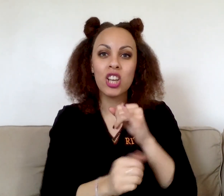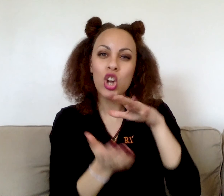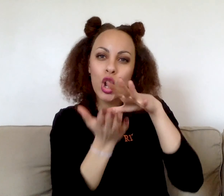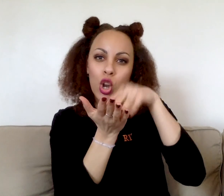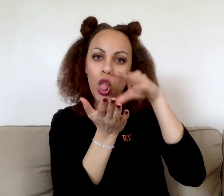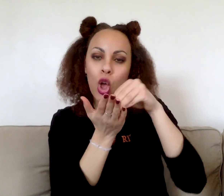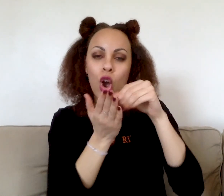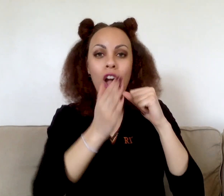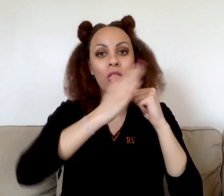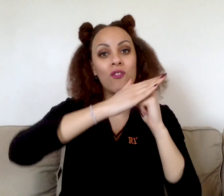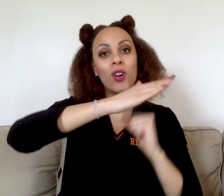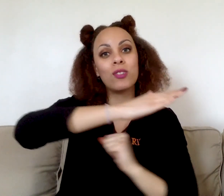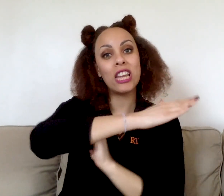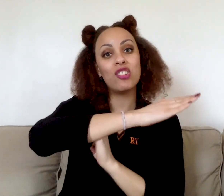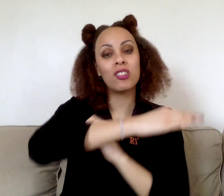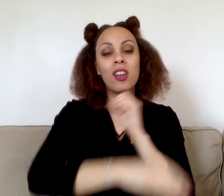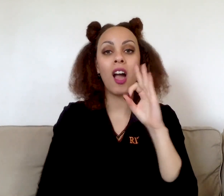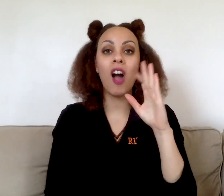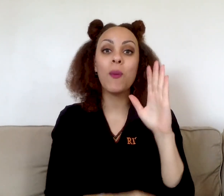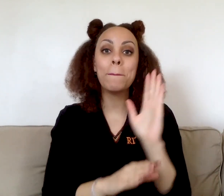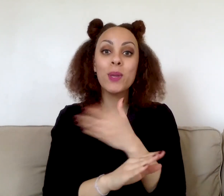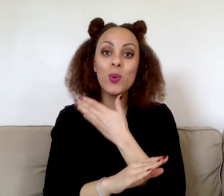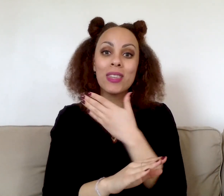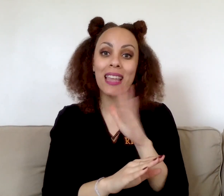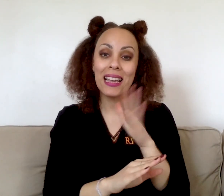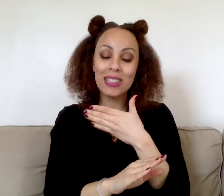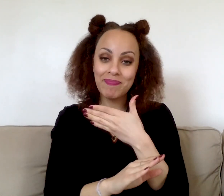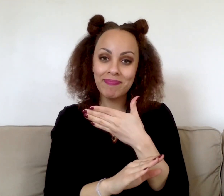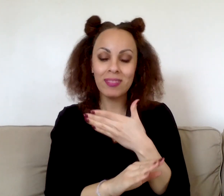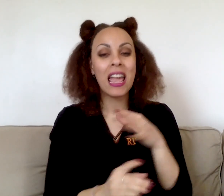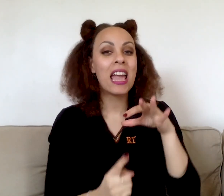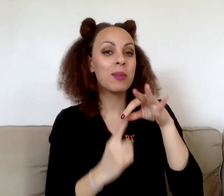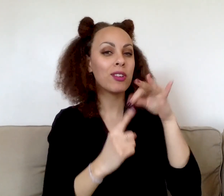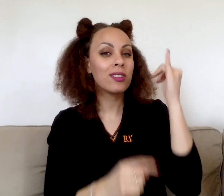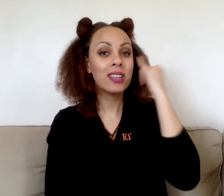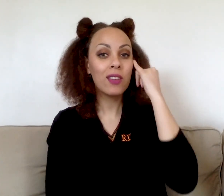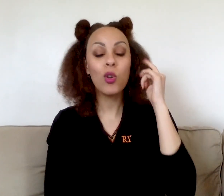Drums are a great instrument to learn the foundation of music,